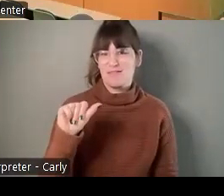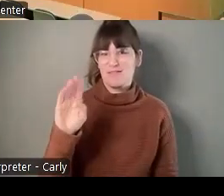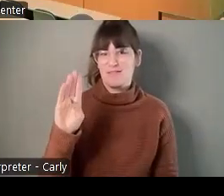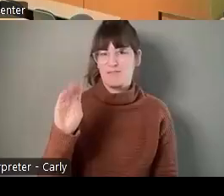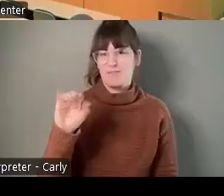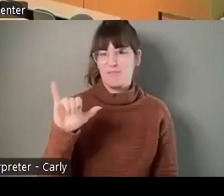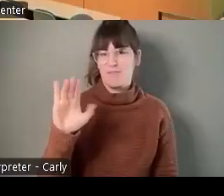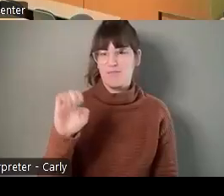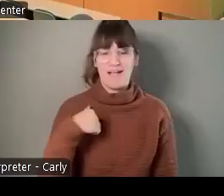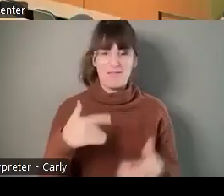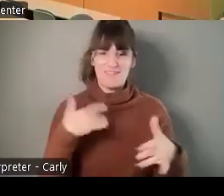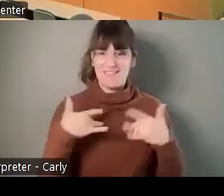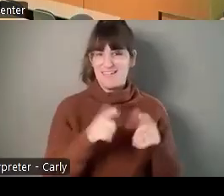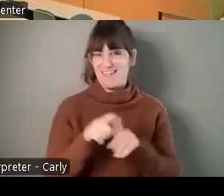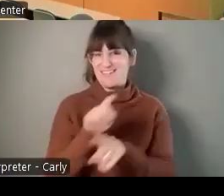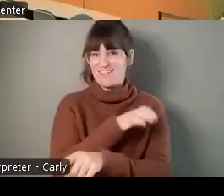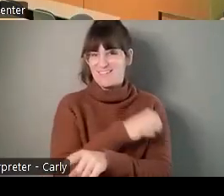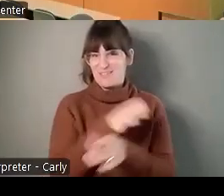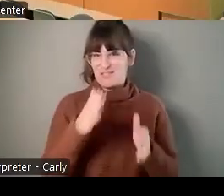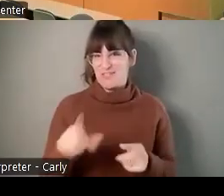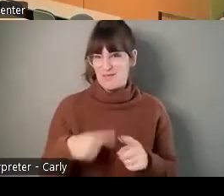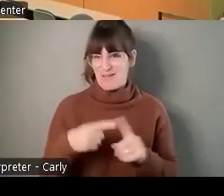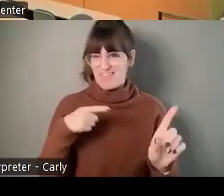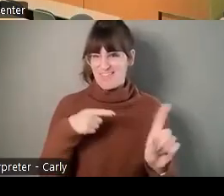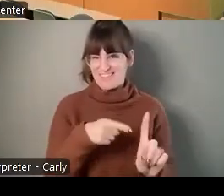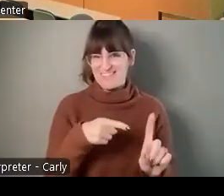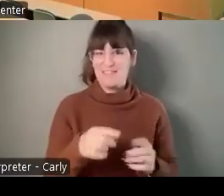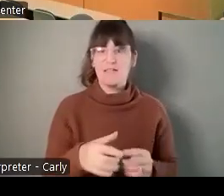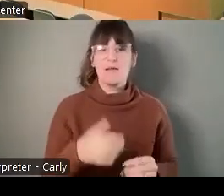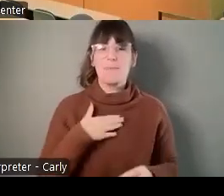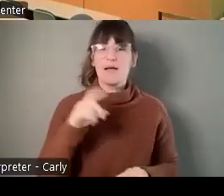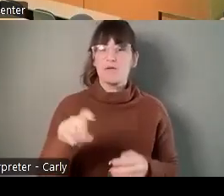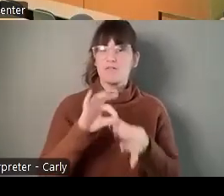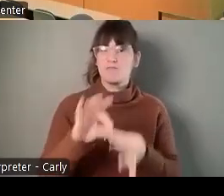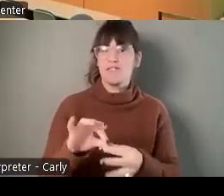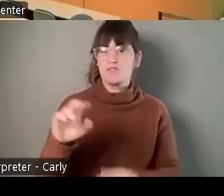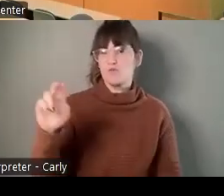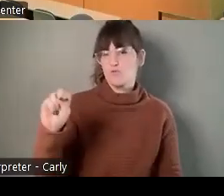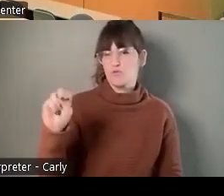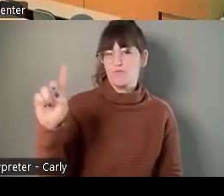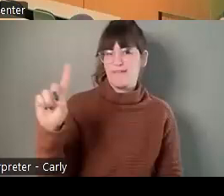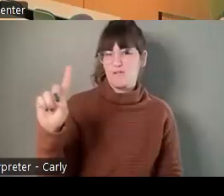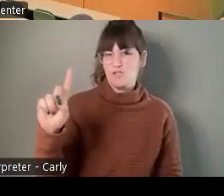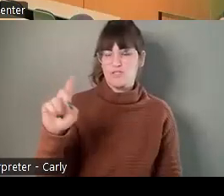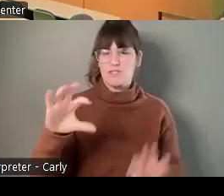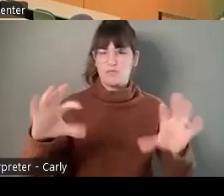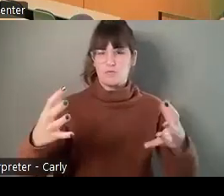about this. My question is with regards to neurode divergent populations and if the risky strengths